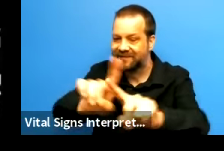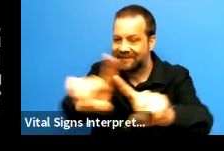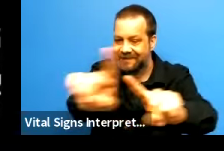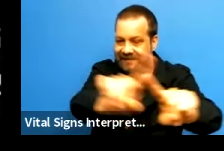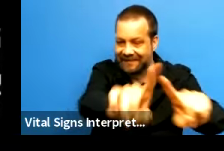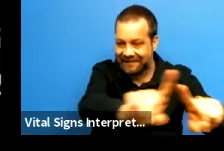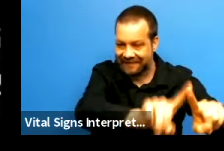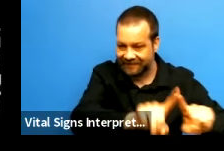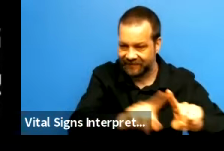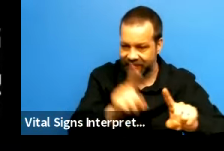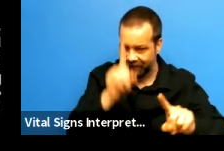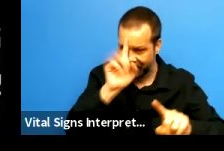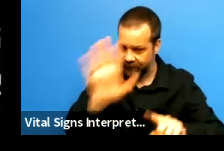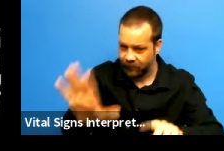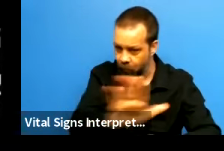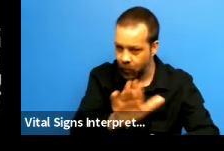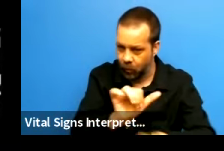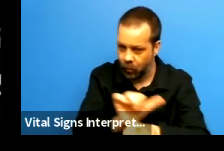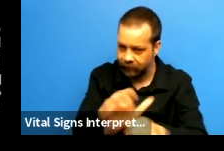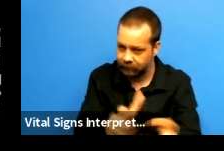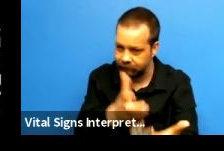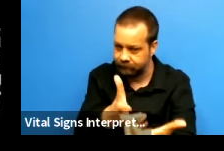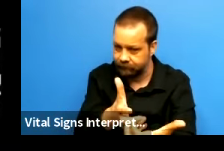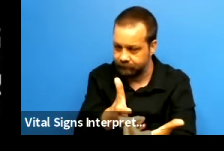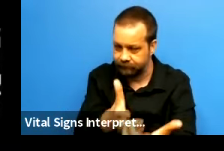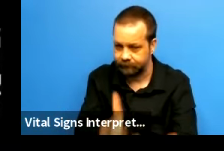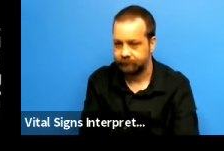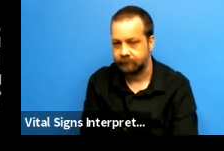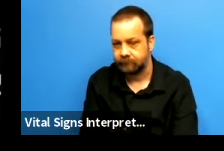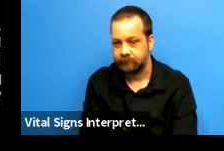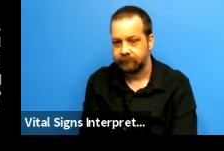Think about that. Identify areas and specific job tasks